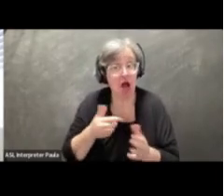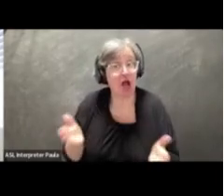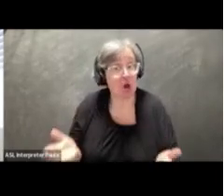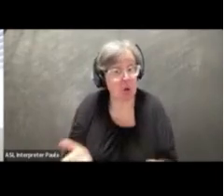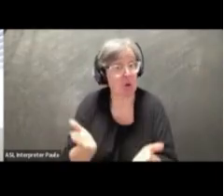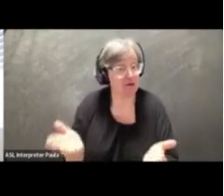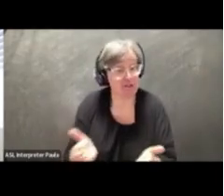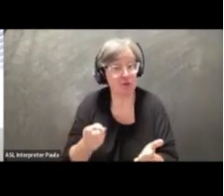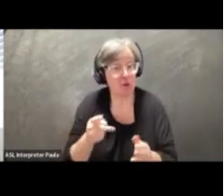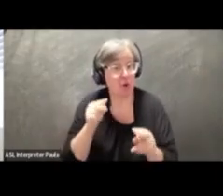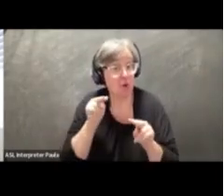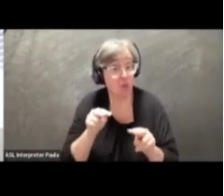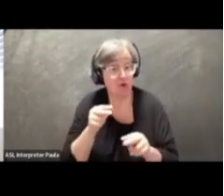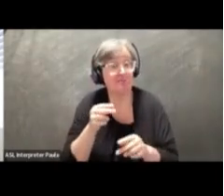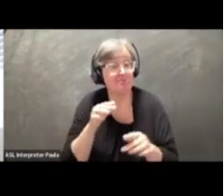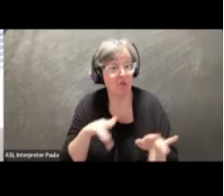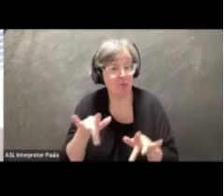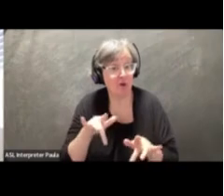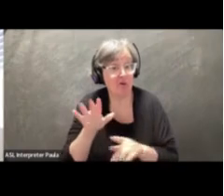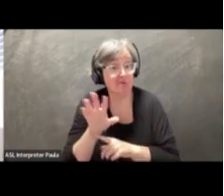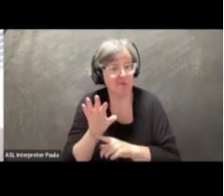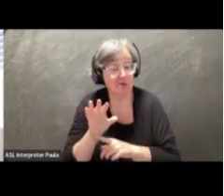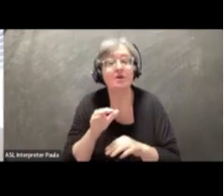you can find the recordings and materials on our website, at